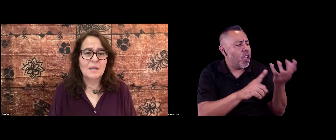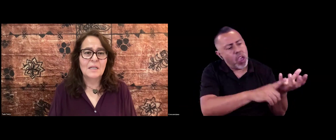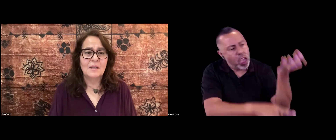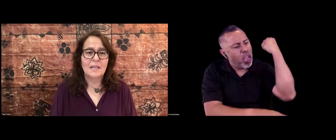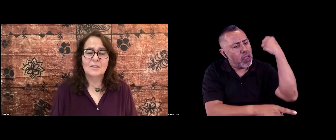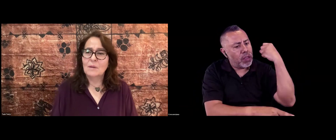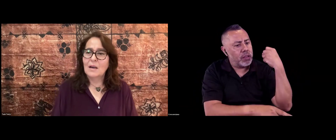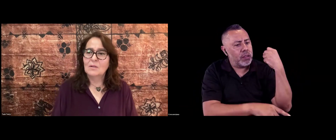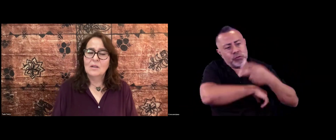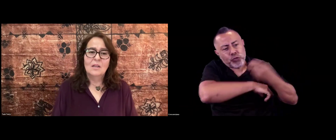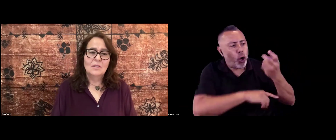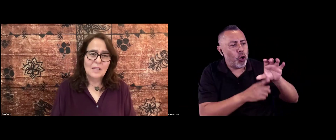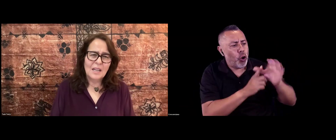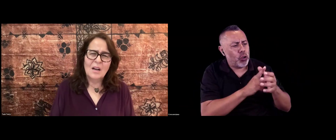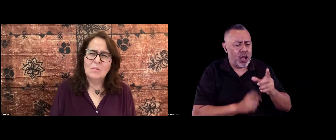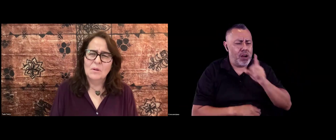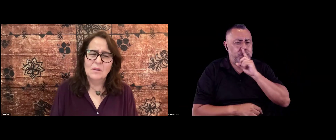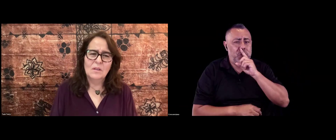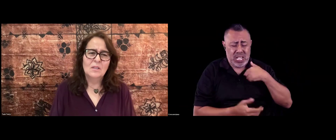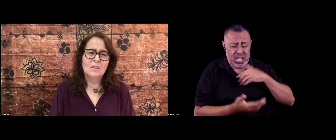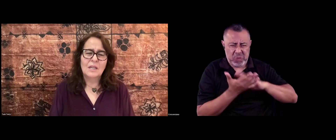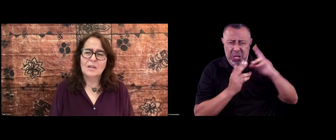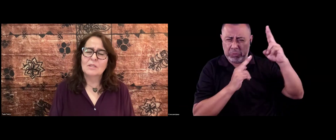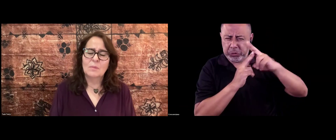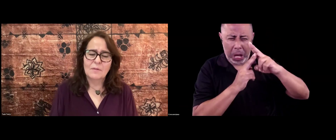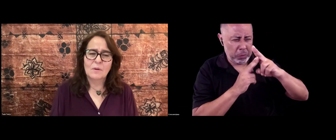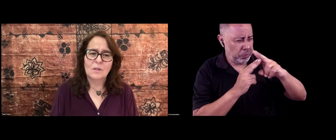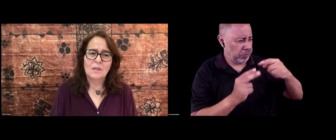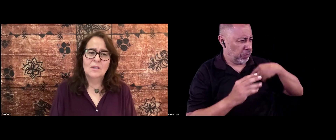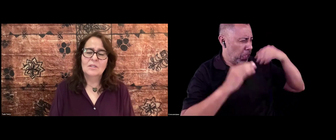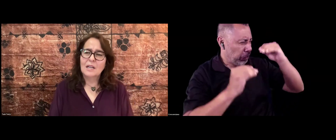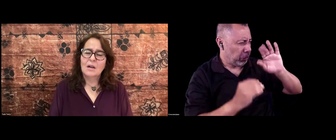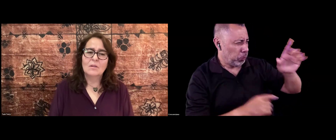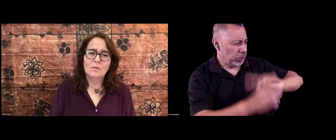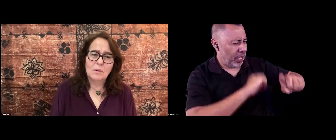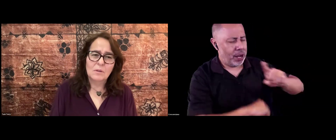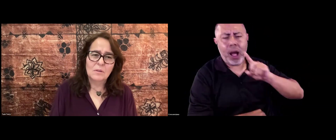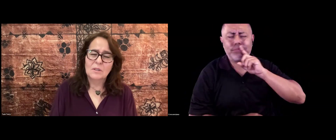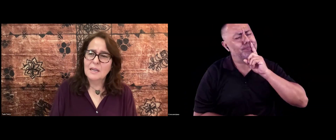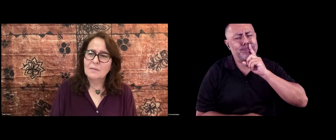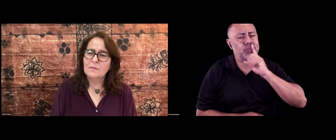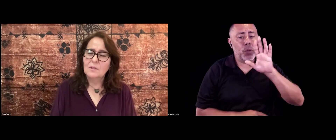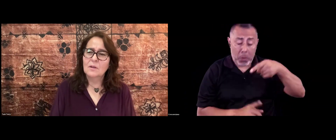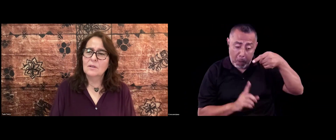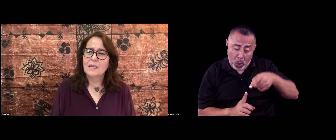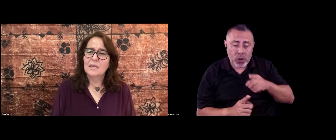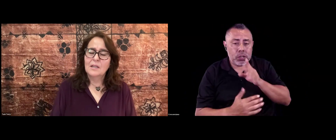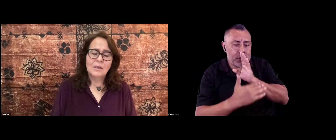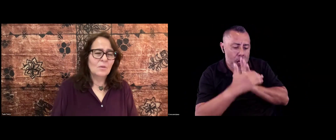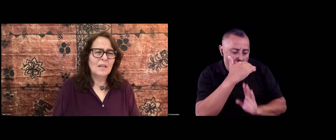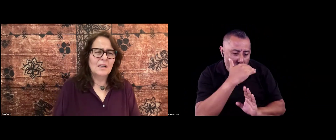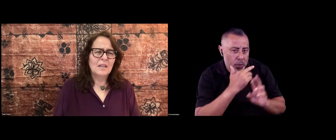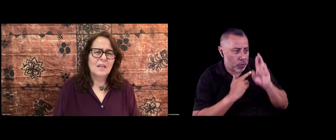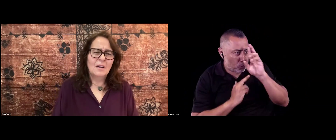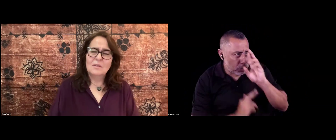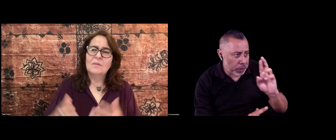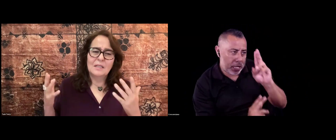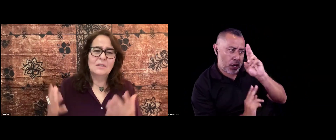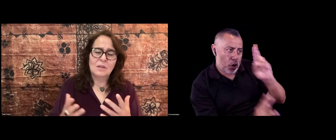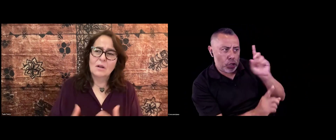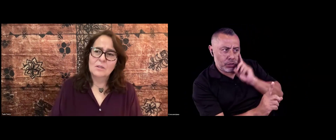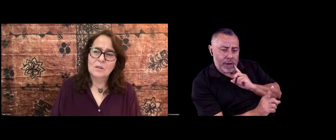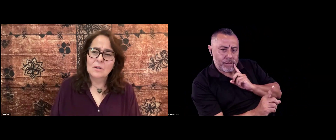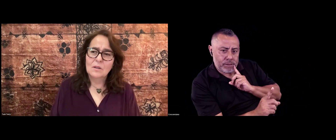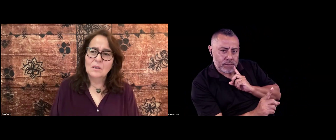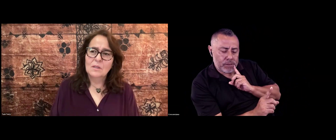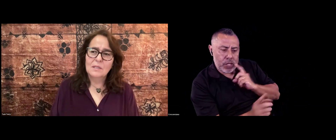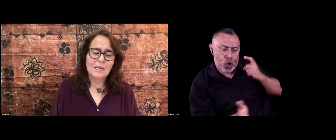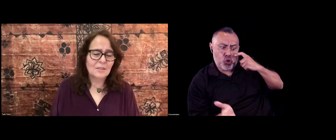It's not about any of that. It's about being humble, staying respectful. Thing honorable to the desk to learn that you know what I was invited to a culture.